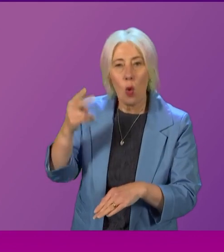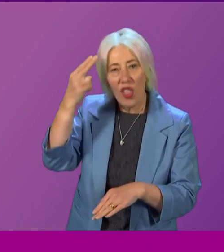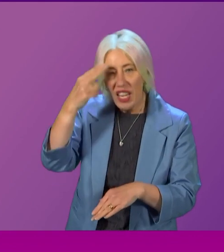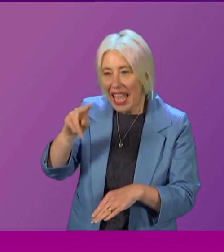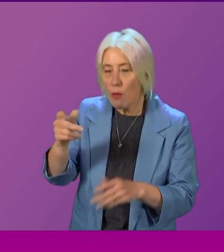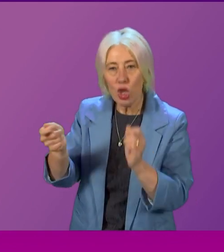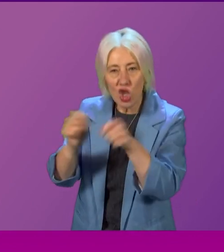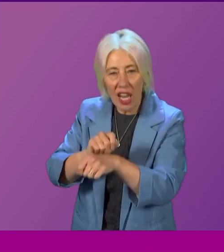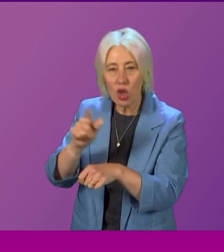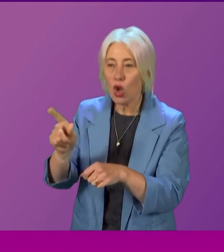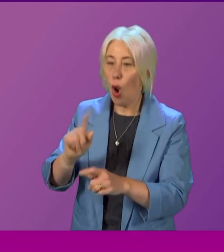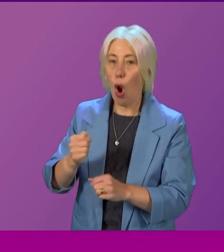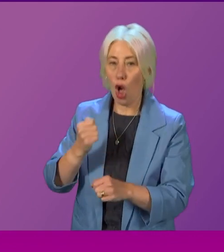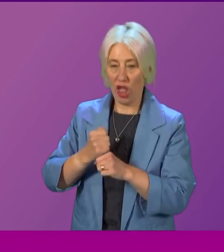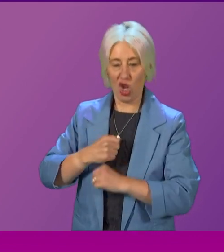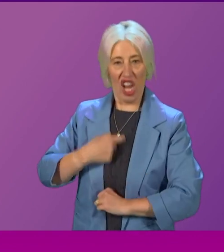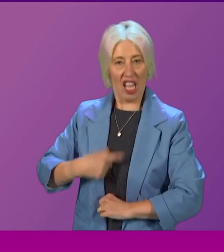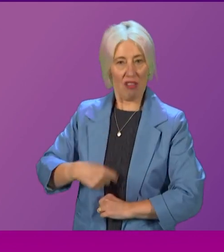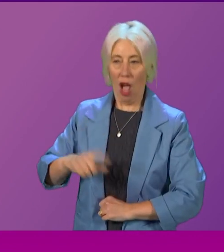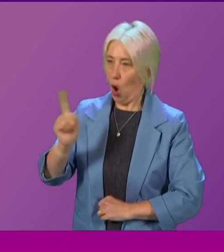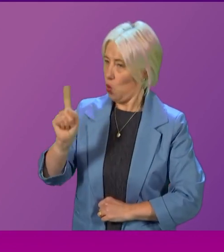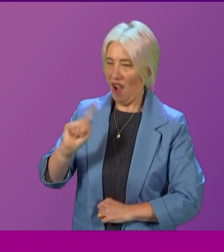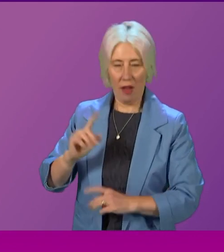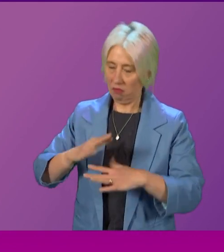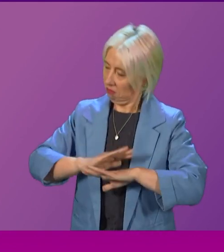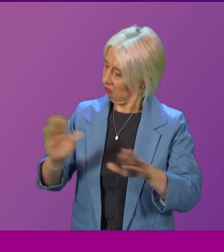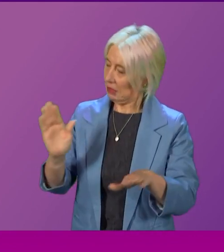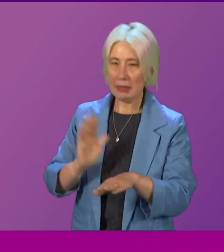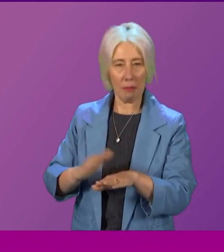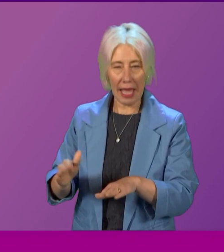the gender that they identify as.